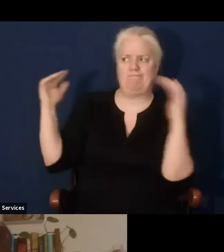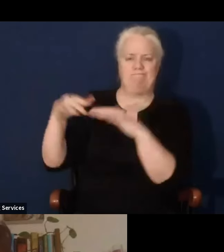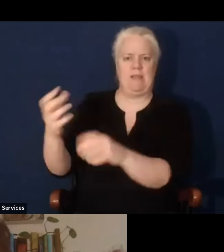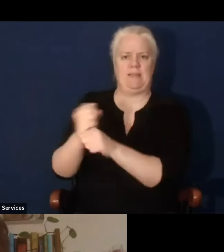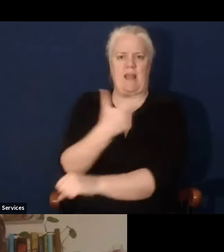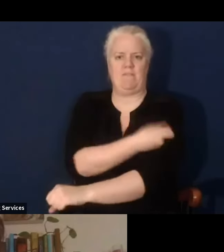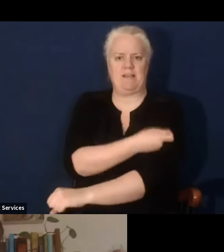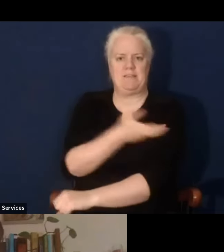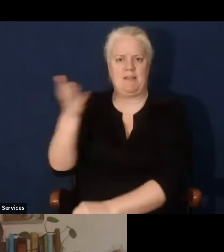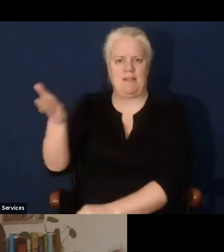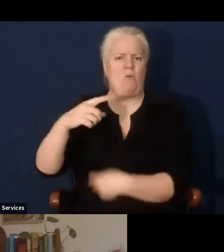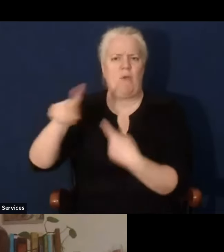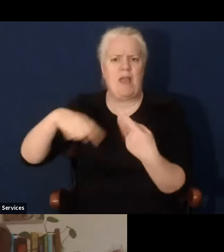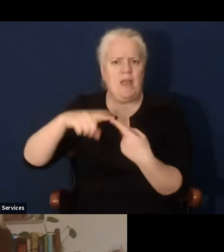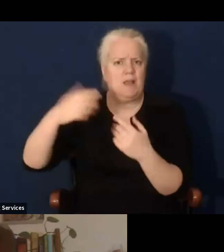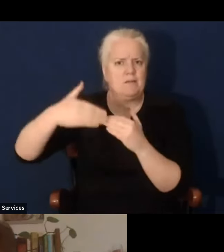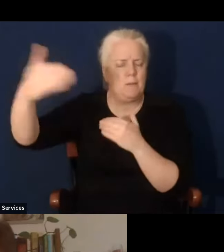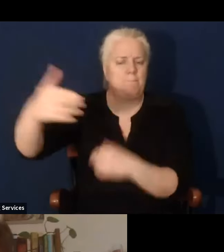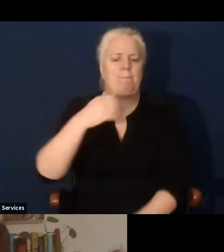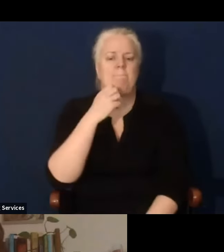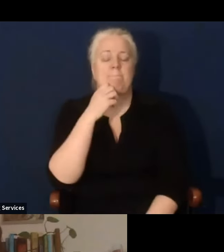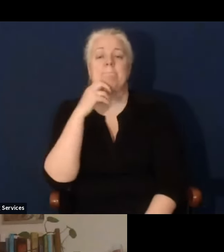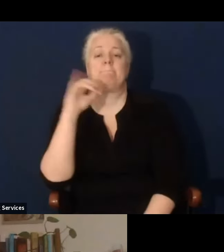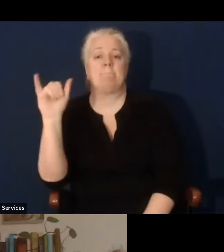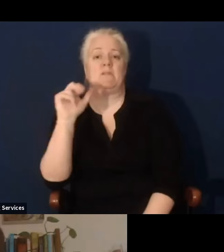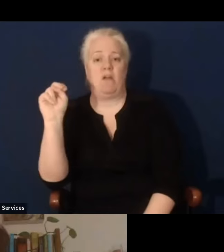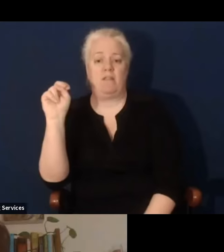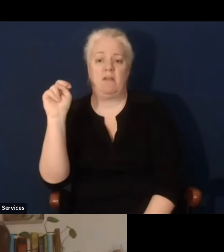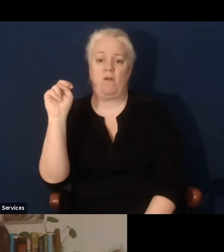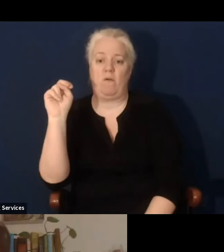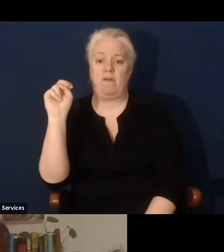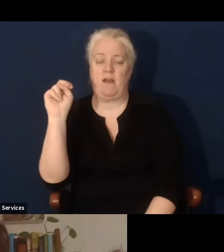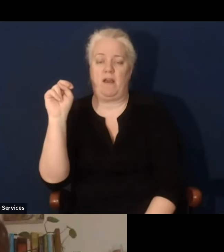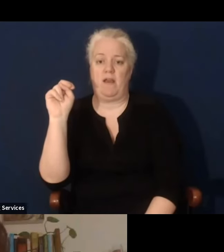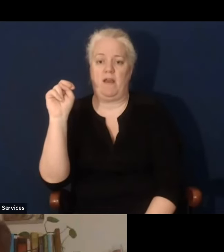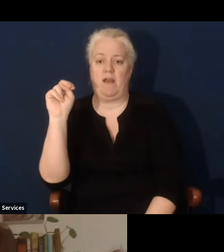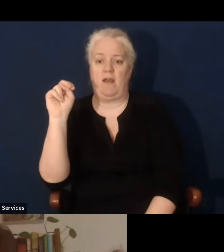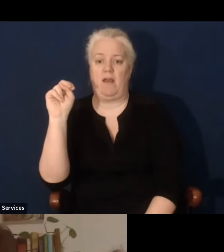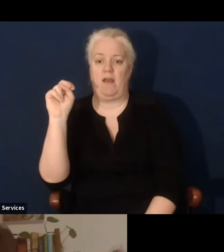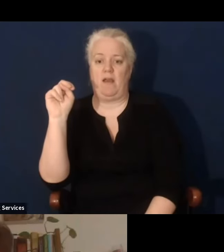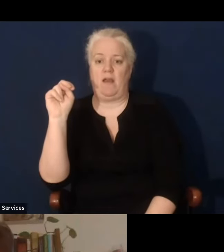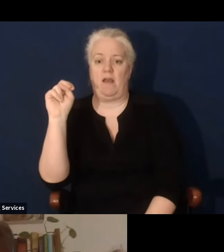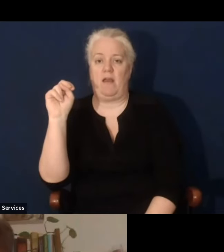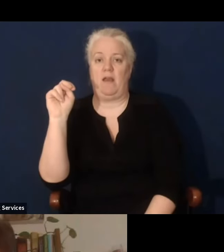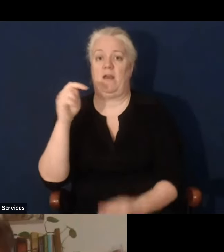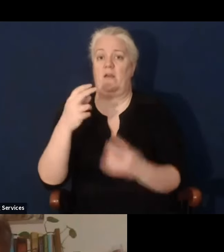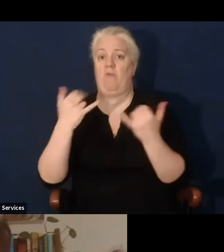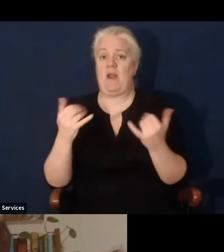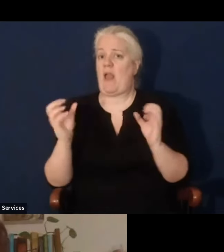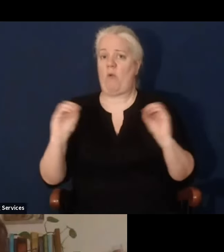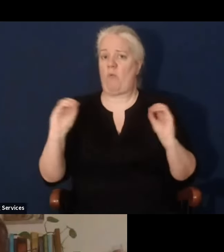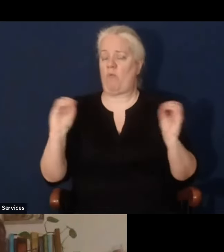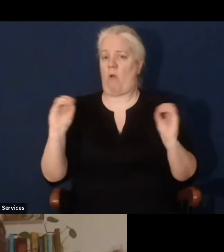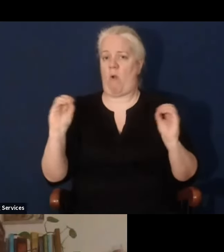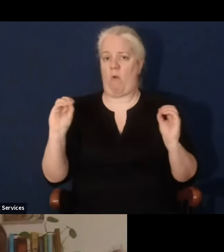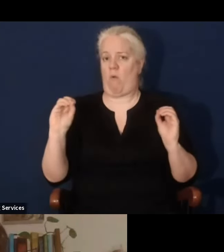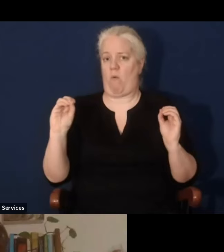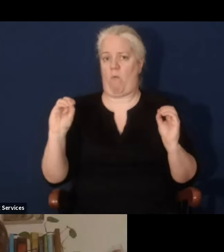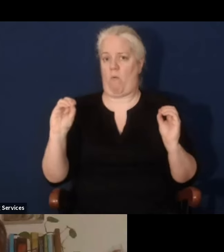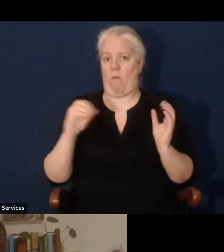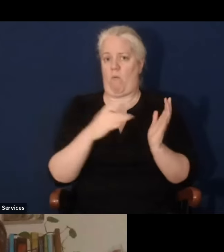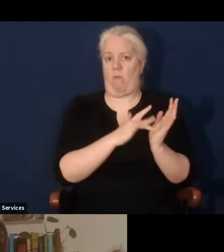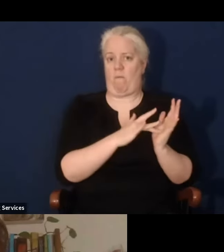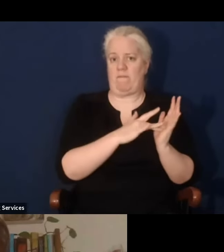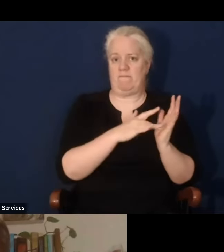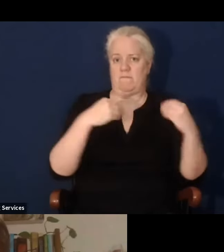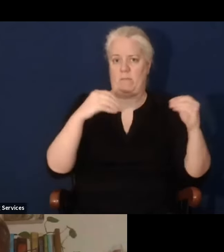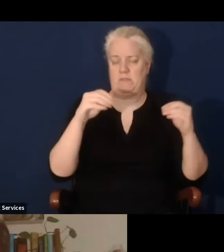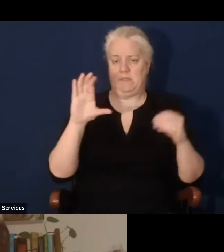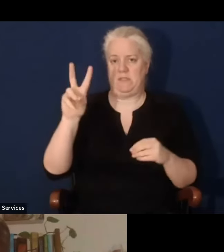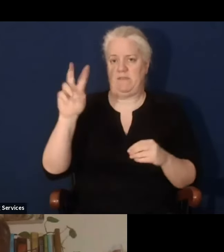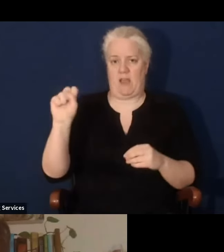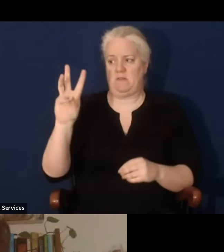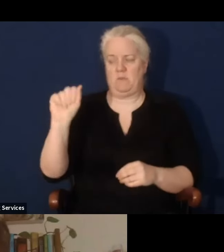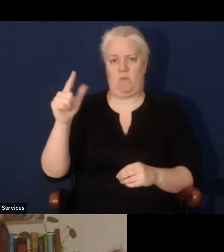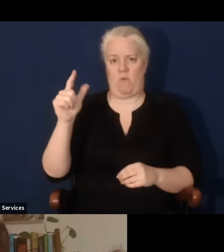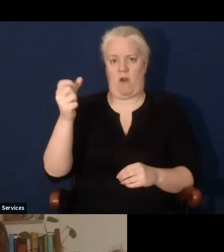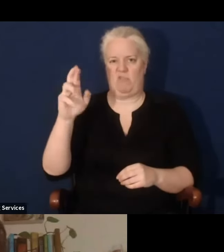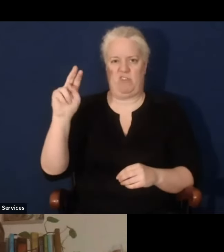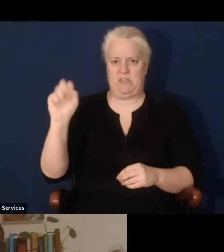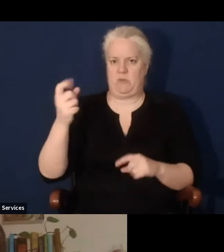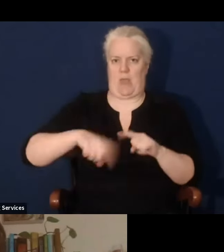Okay. Question from Michael Murddock. When are the pharmacies opening up to people with underlying conditions? A quick point here, underlying conditions are eligible within New York State but that guidance is currently being followed by city and state locations, not all pharmacies. I believe the pharmacies are following the federal guidance, which has not been opened up to underlying conditions yet.